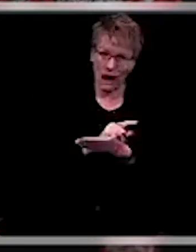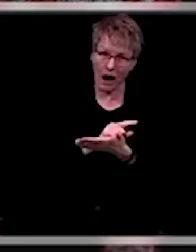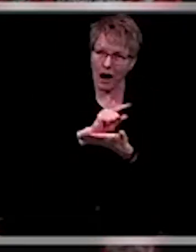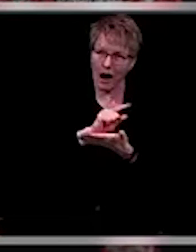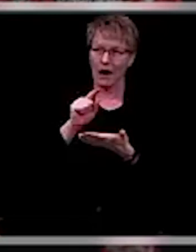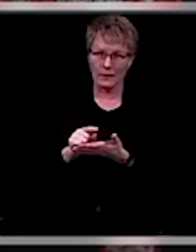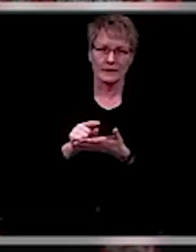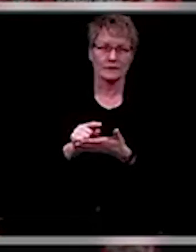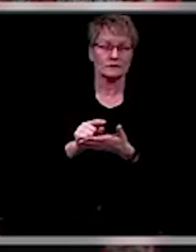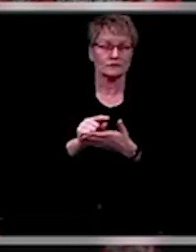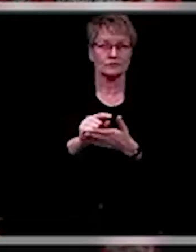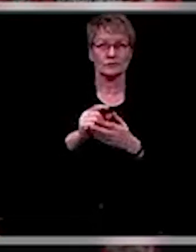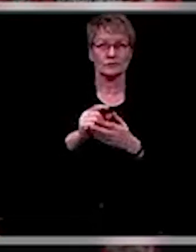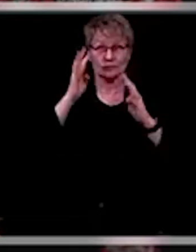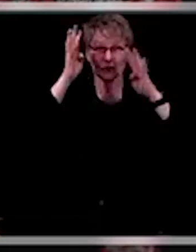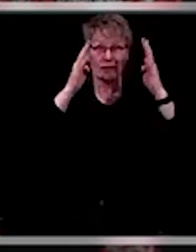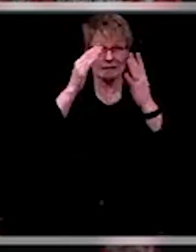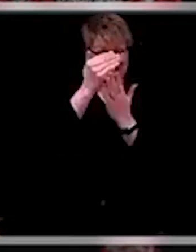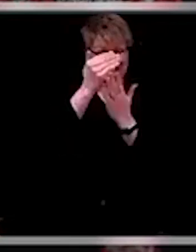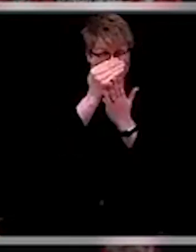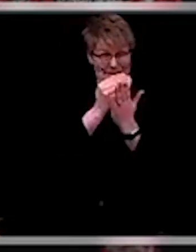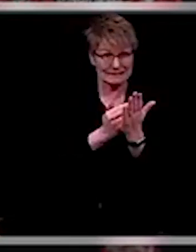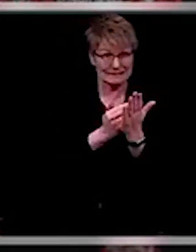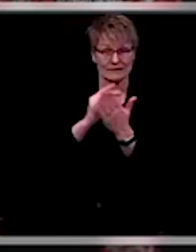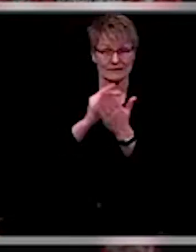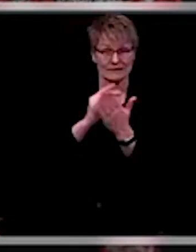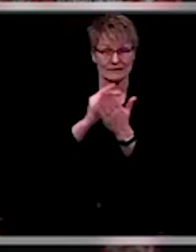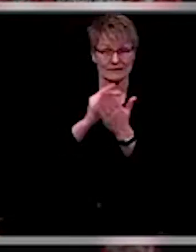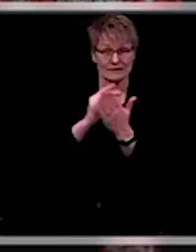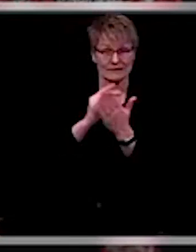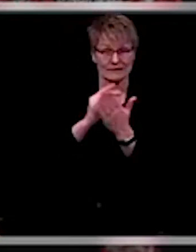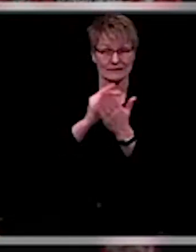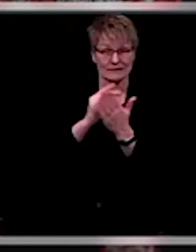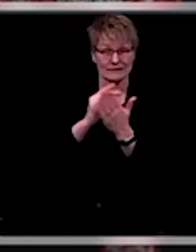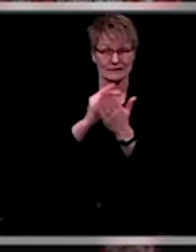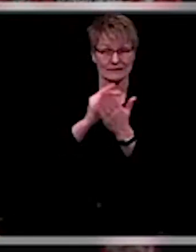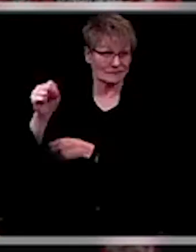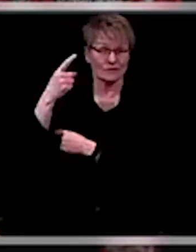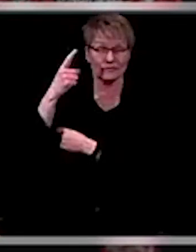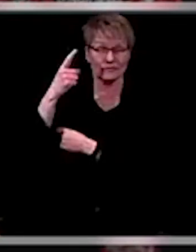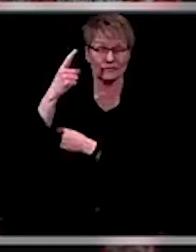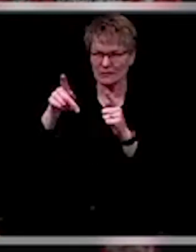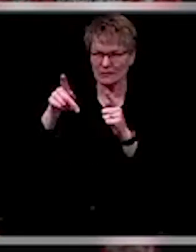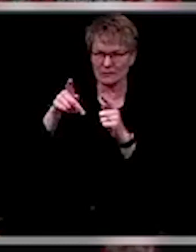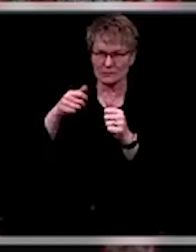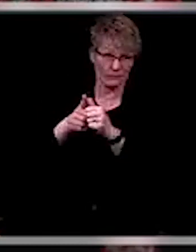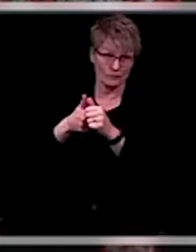use when they're thinking about the holidays this year and how to develop plans that are going to be